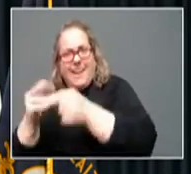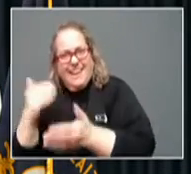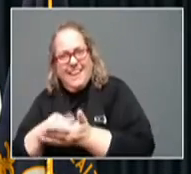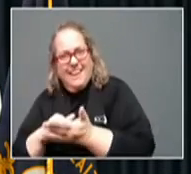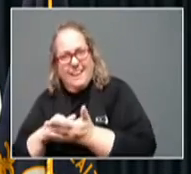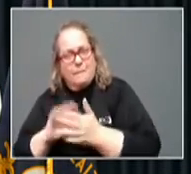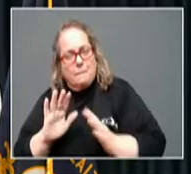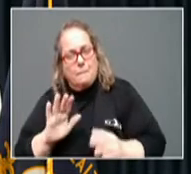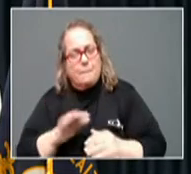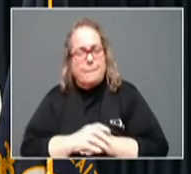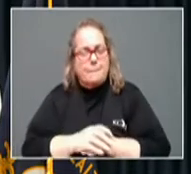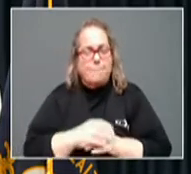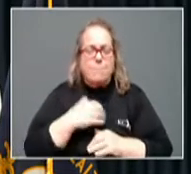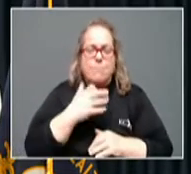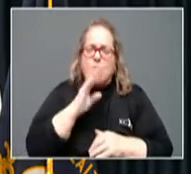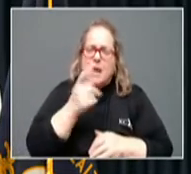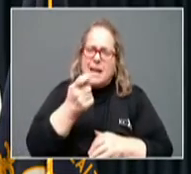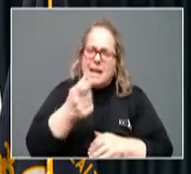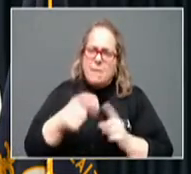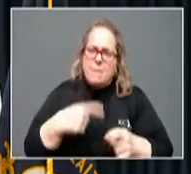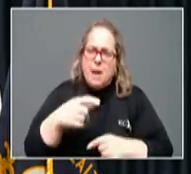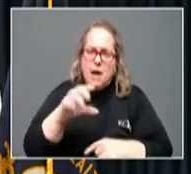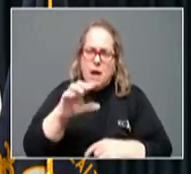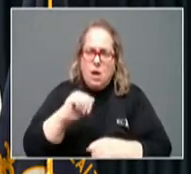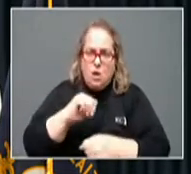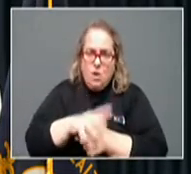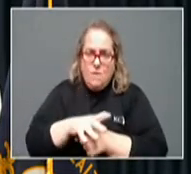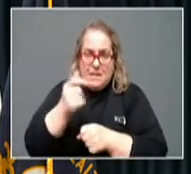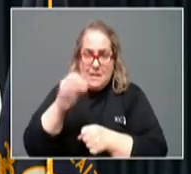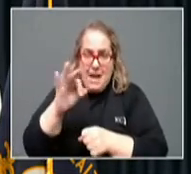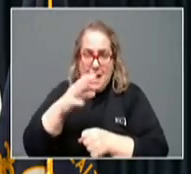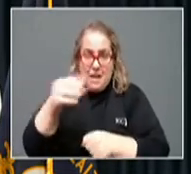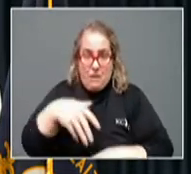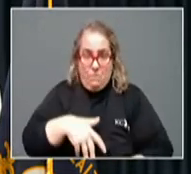pregnancy. There have been some studies that have been published in february